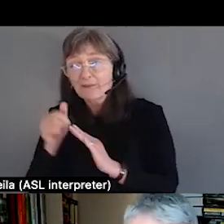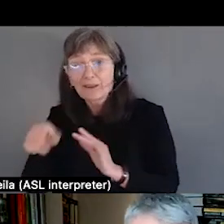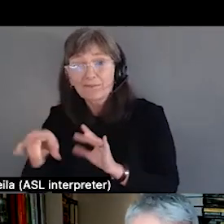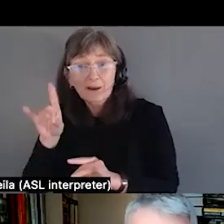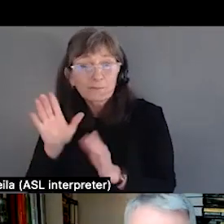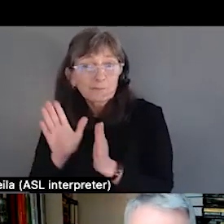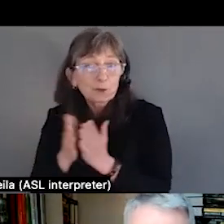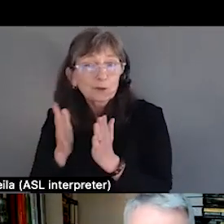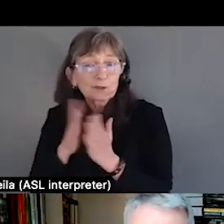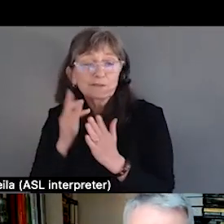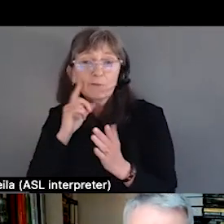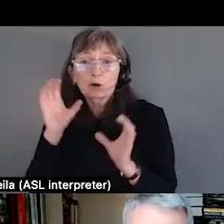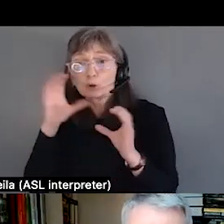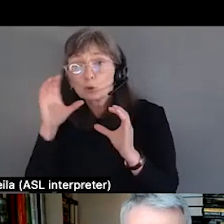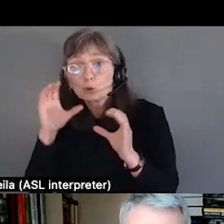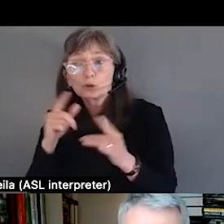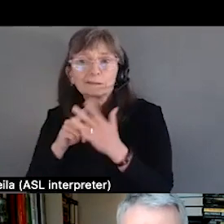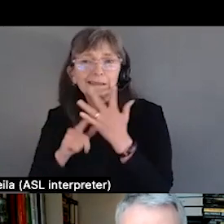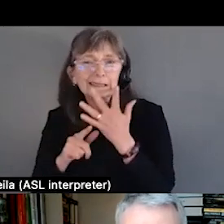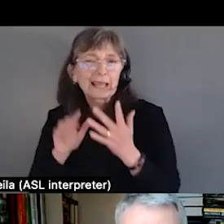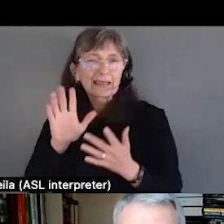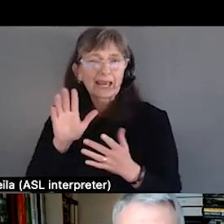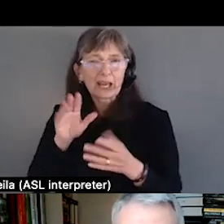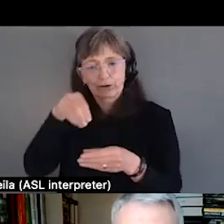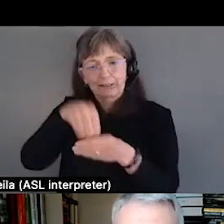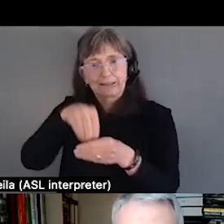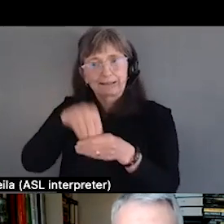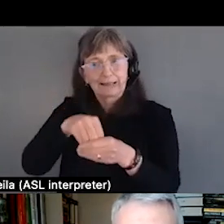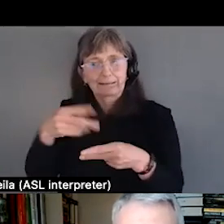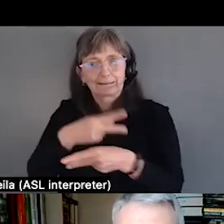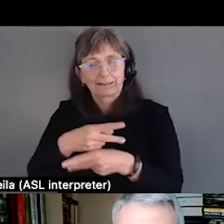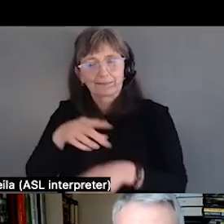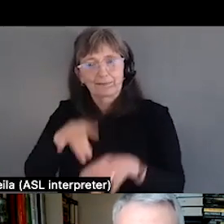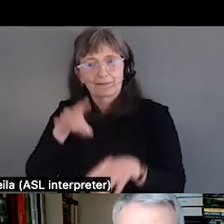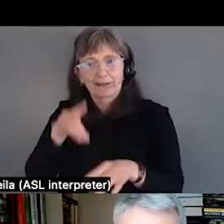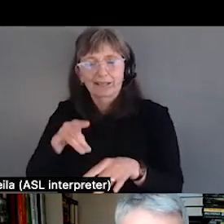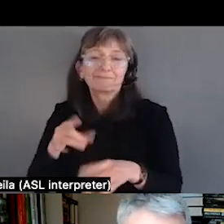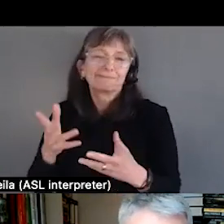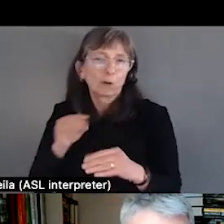What's interesting is, of course, we've got another element coming into this quite rapidly,